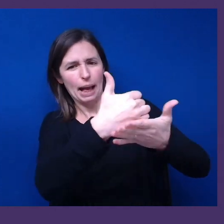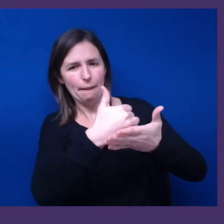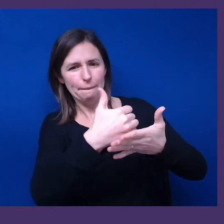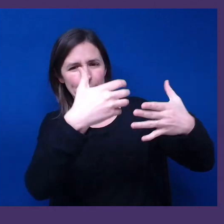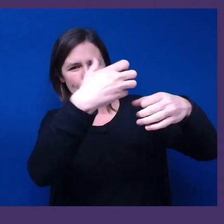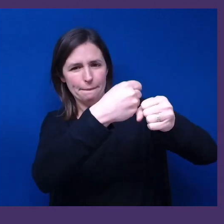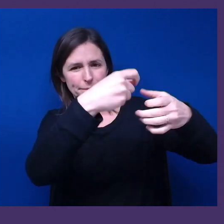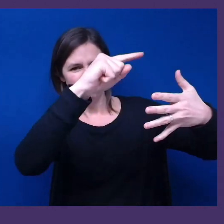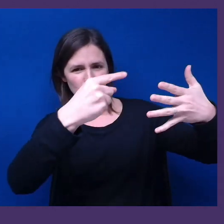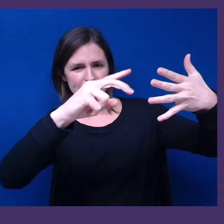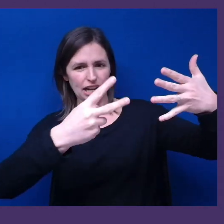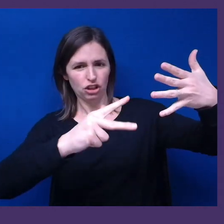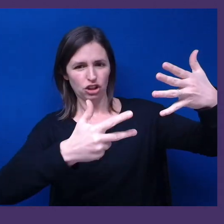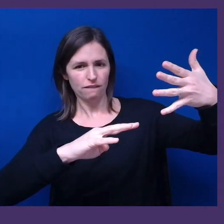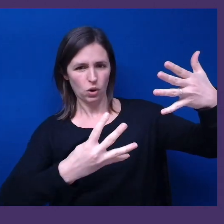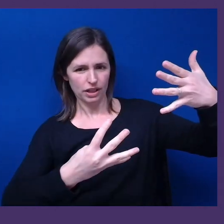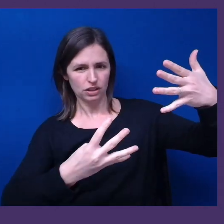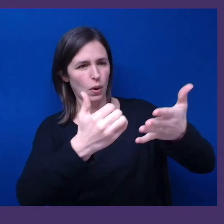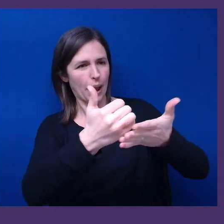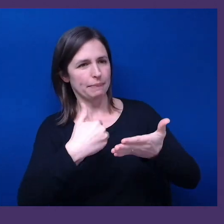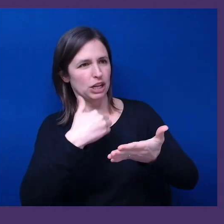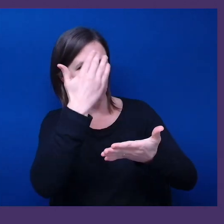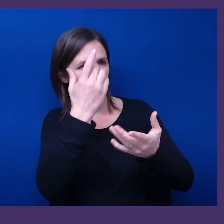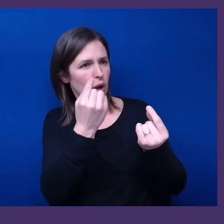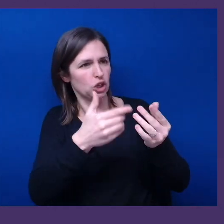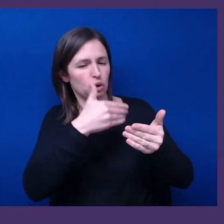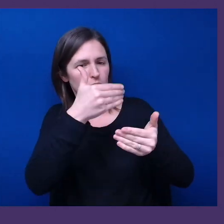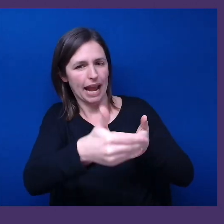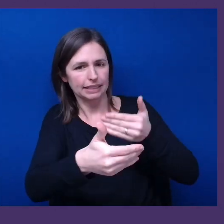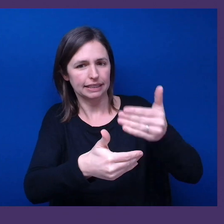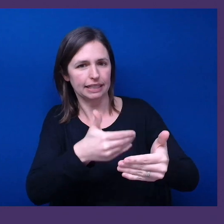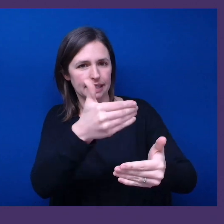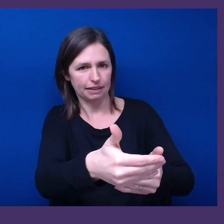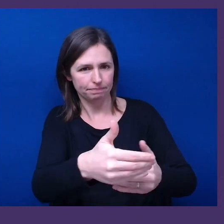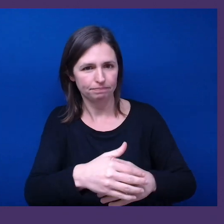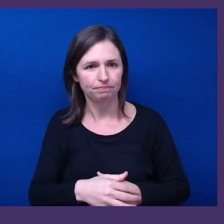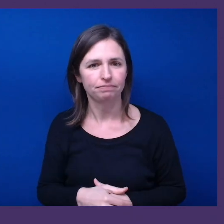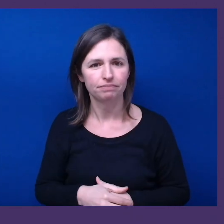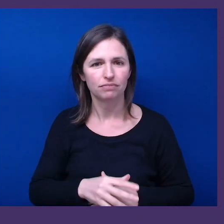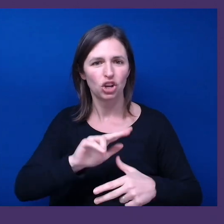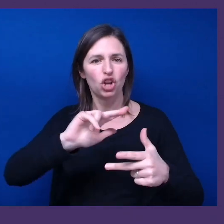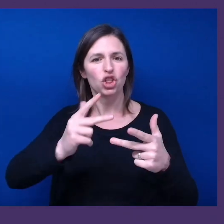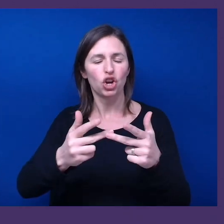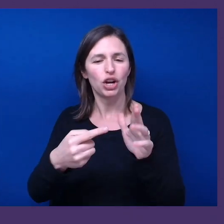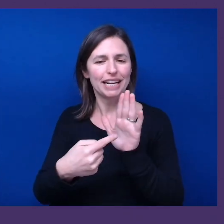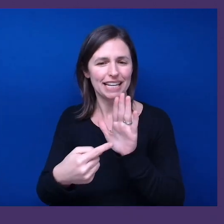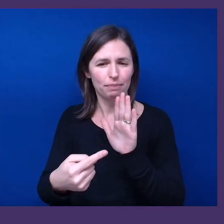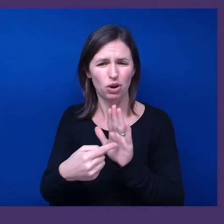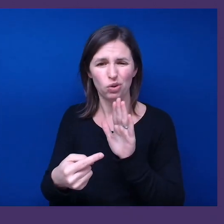Make it clear, concise, and solution-focused. Rewrite my resume summarizing